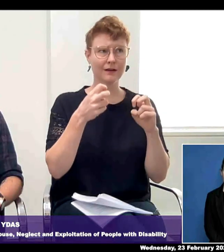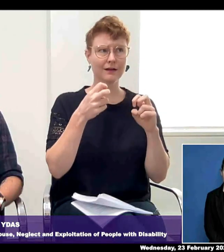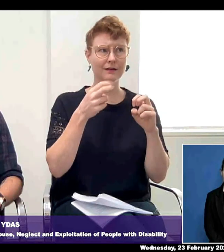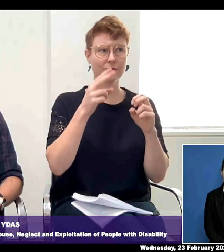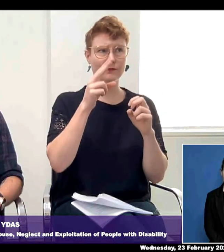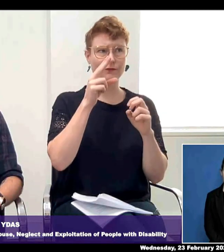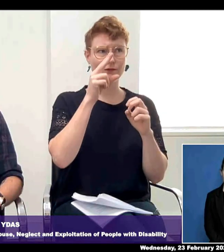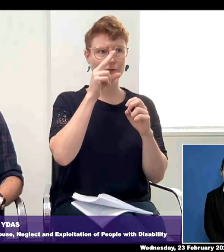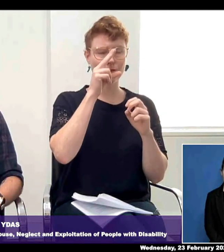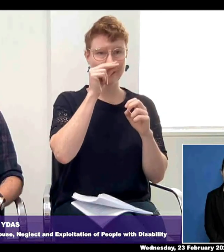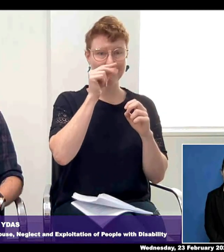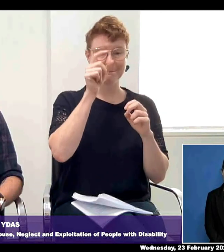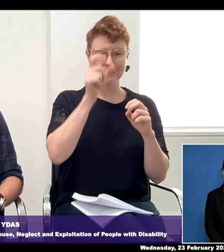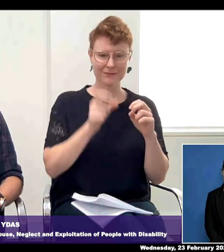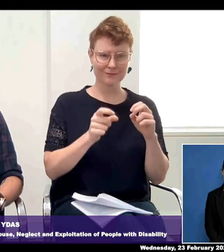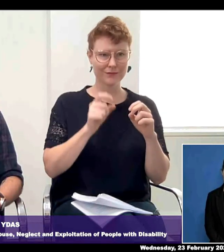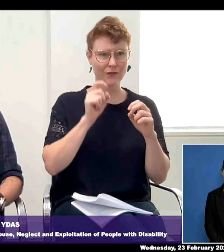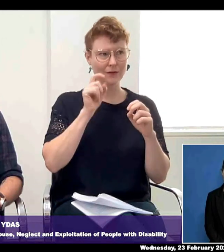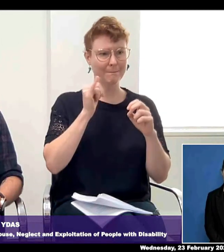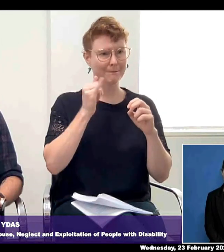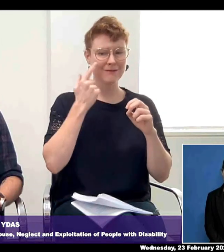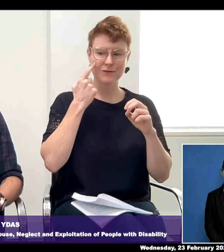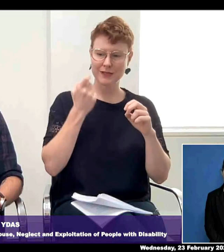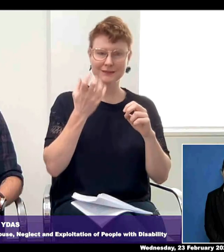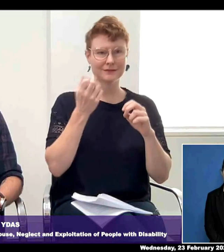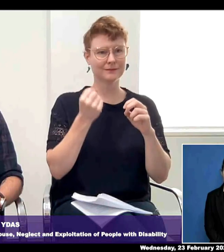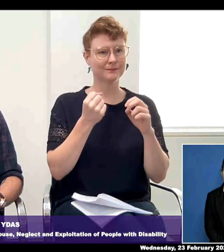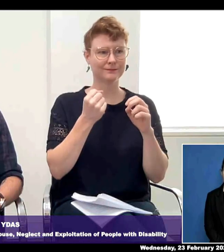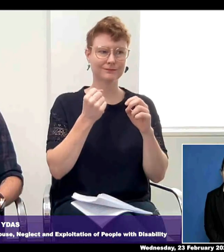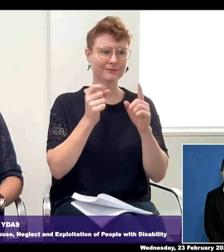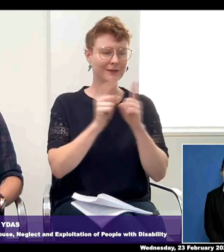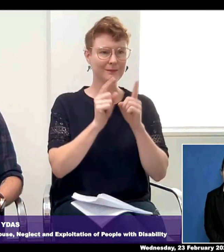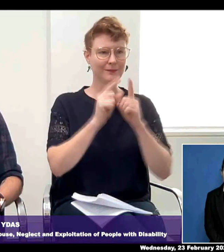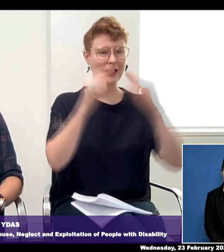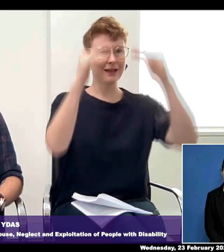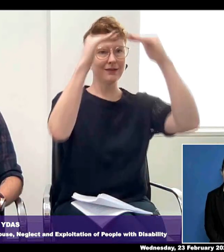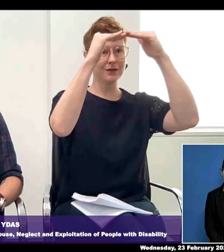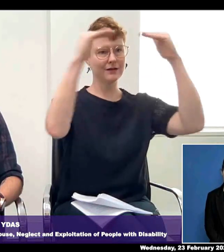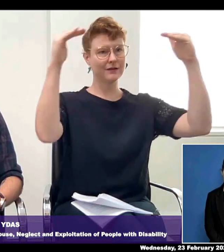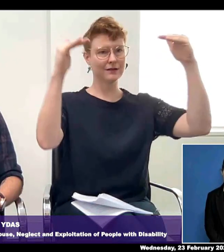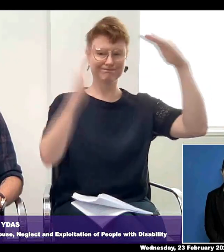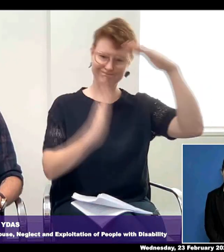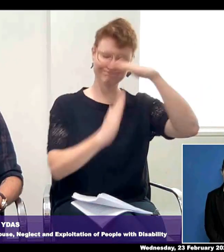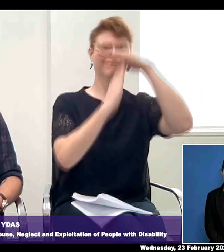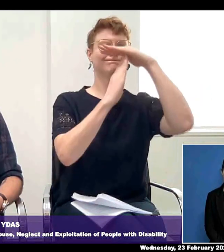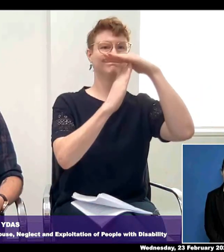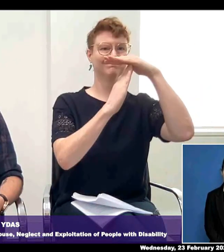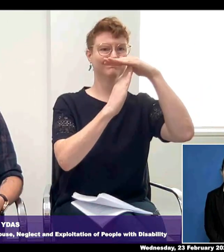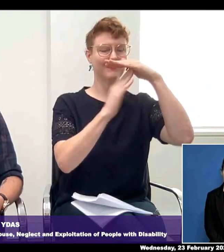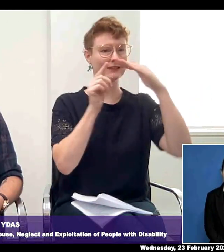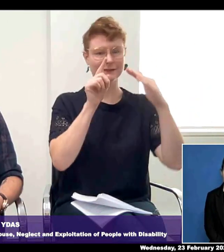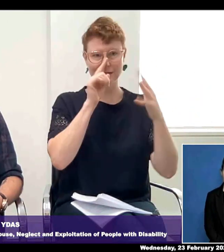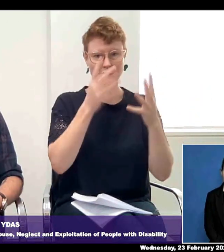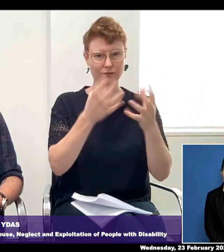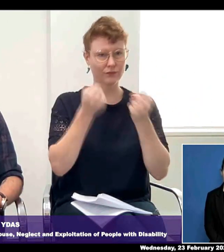things there. Some issues are that the young person might find that there is a bit of a